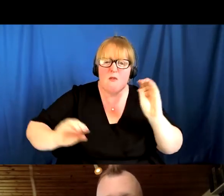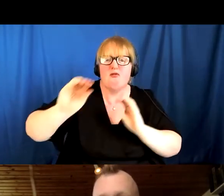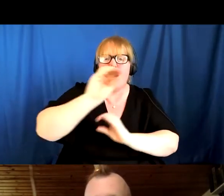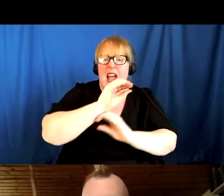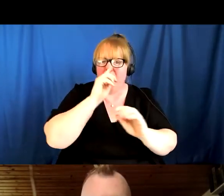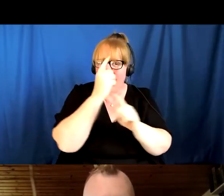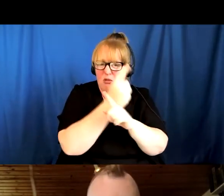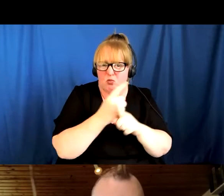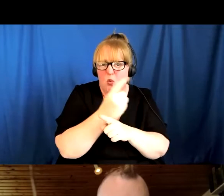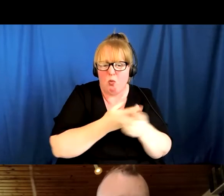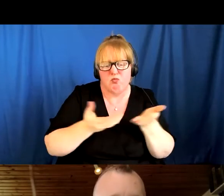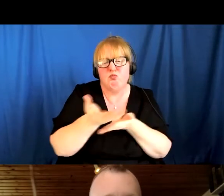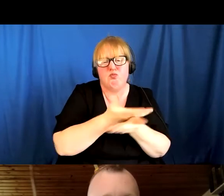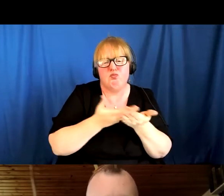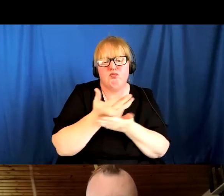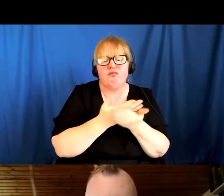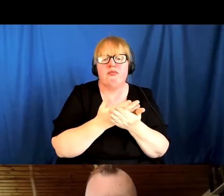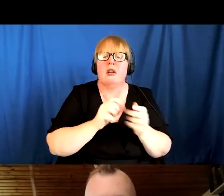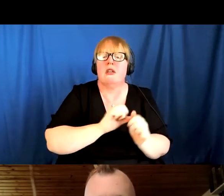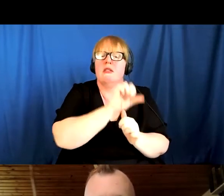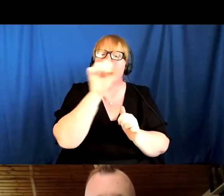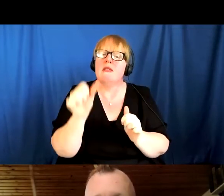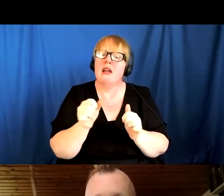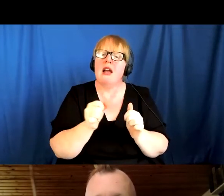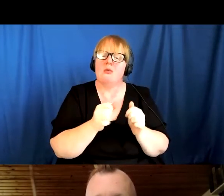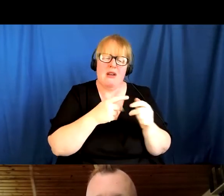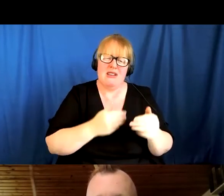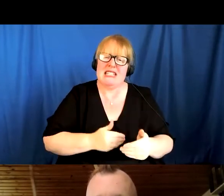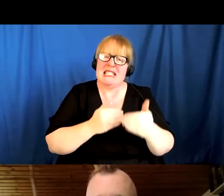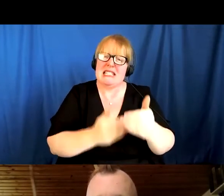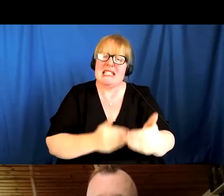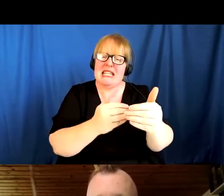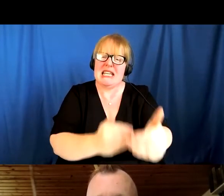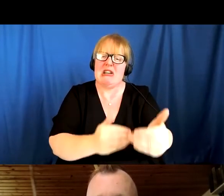And then we made a series of other kinds of co-authored spaces,